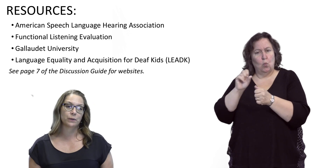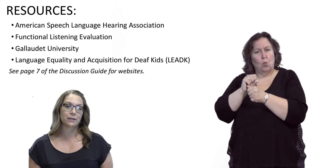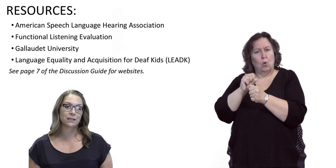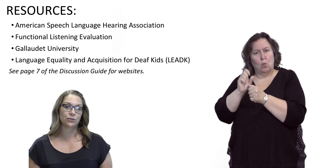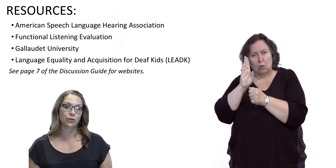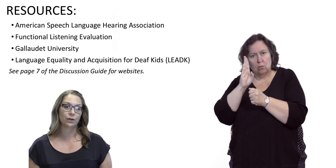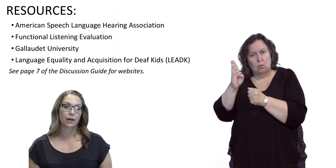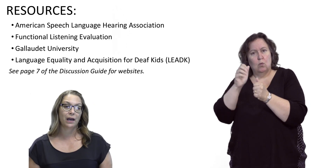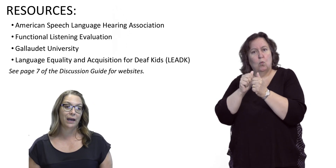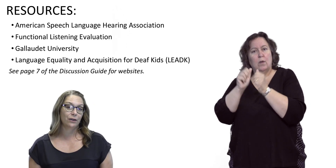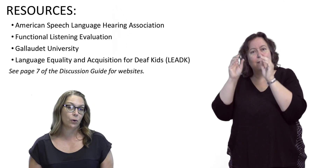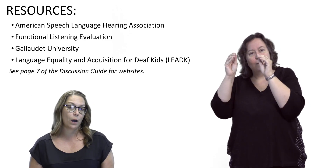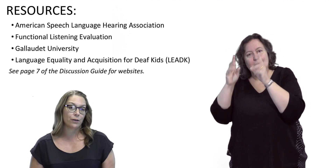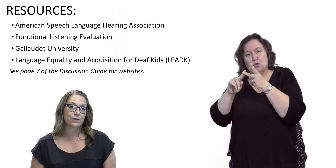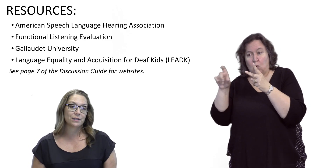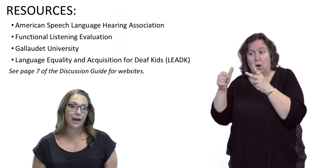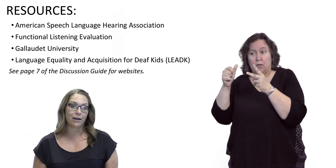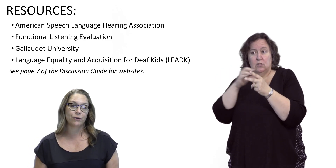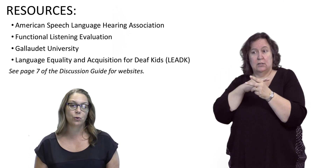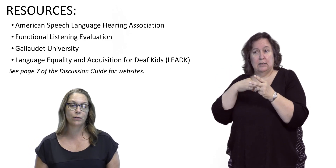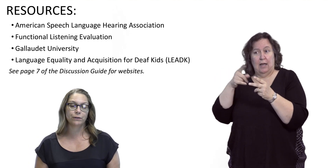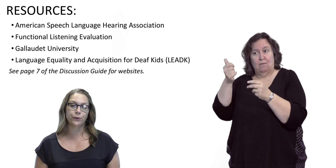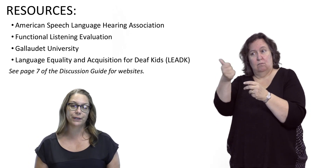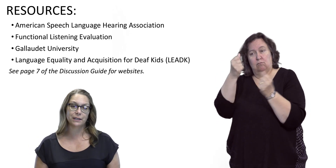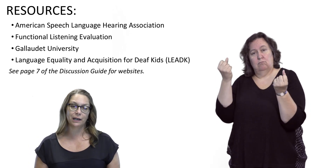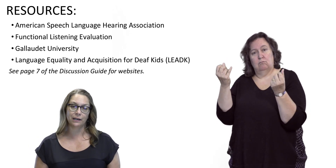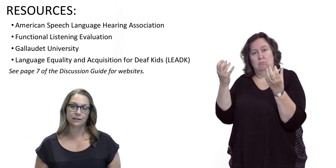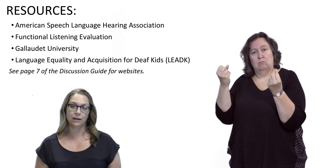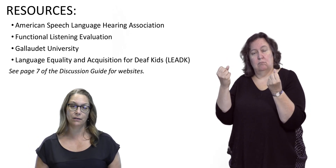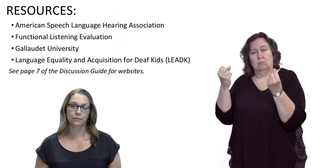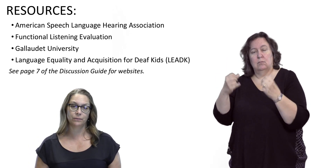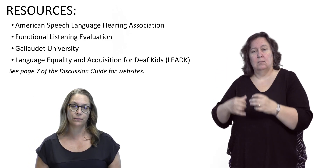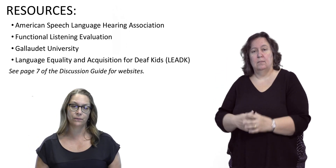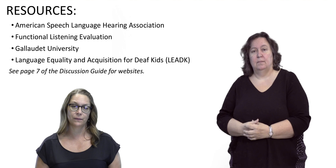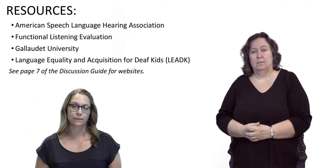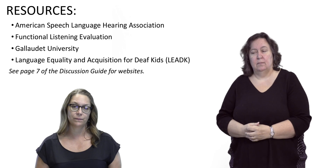a teacher and/or other staff who are fluent in ASL.